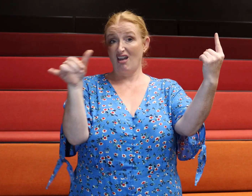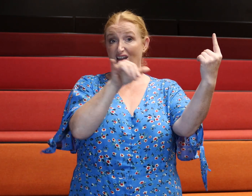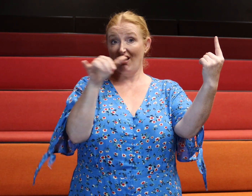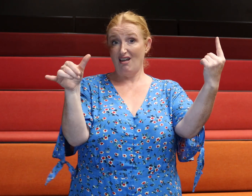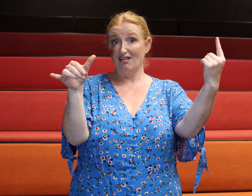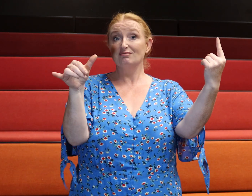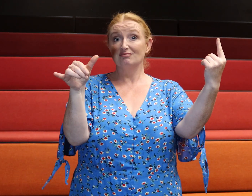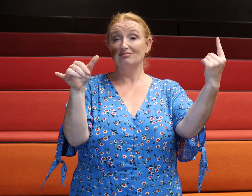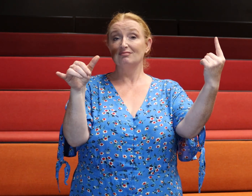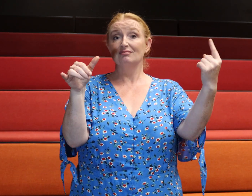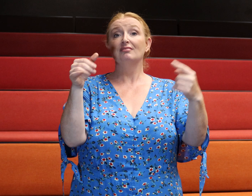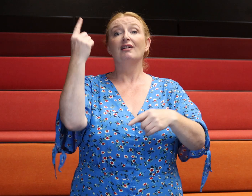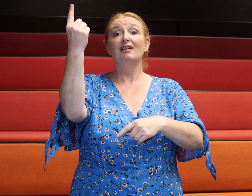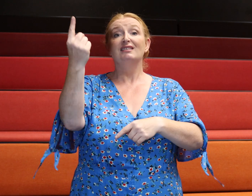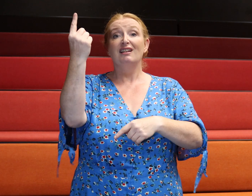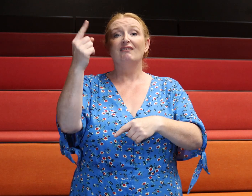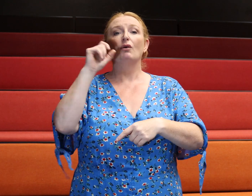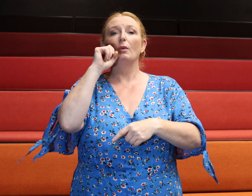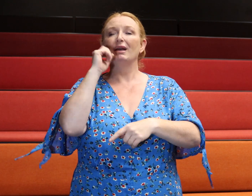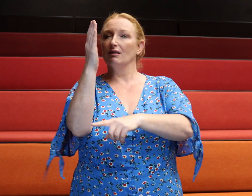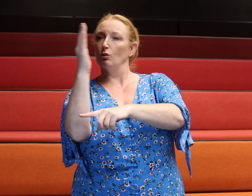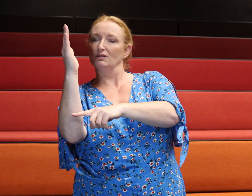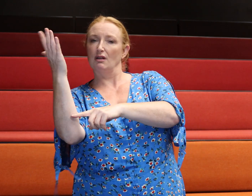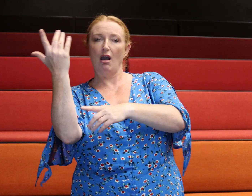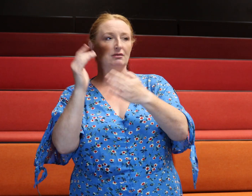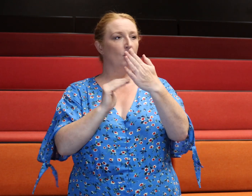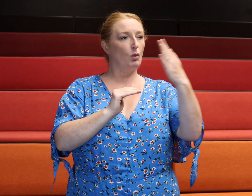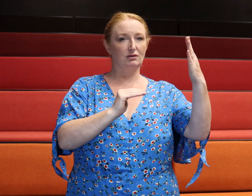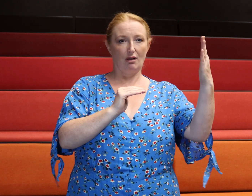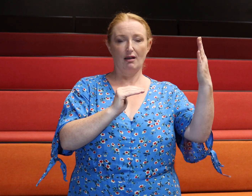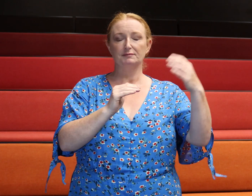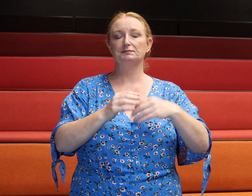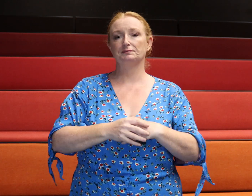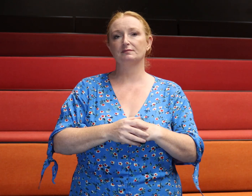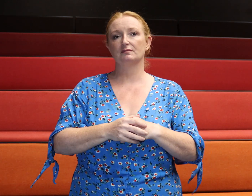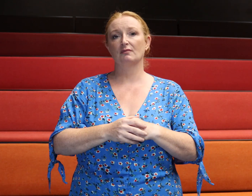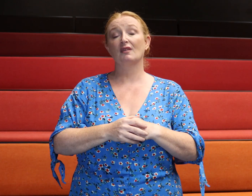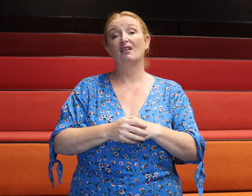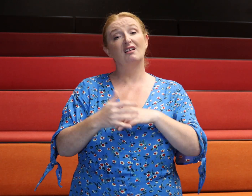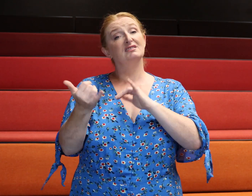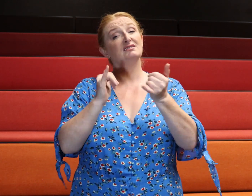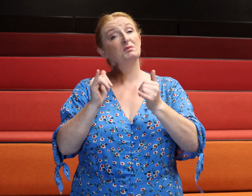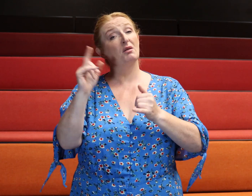and they will be to one side of the stage. Unless you're talking about